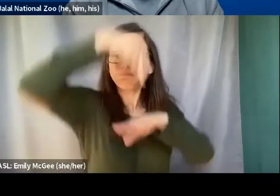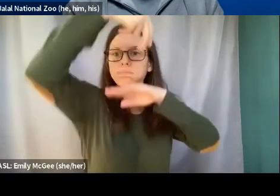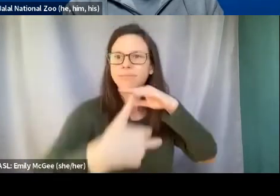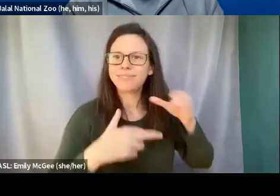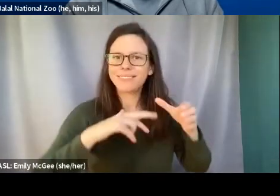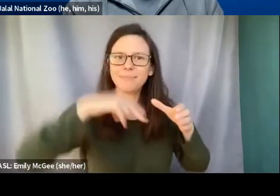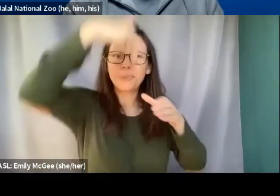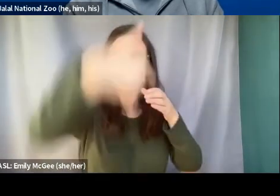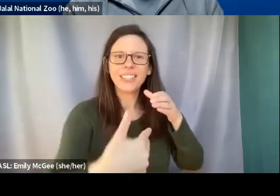wanted to test her limits.